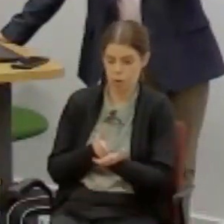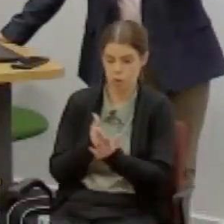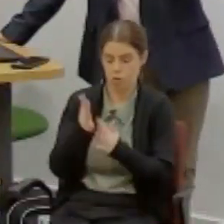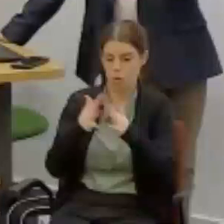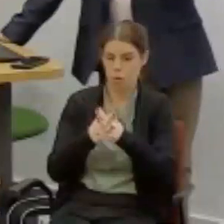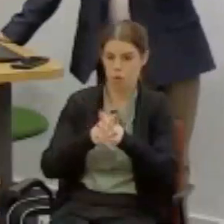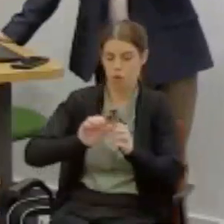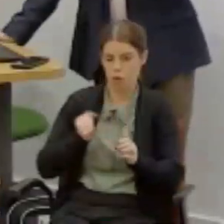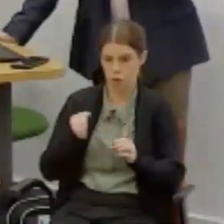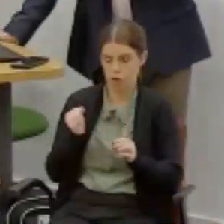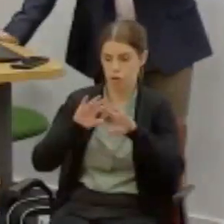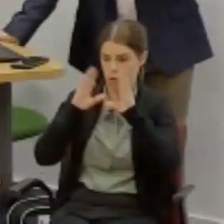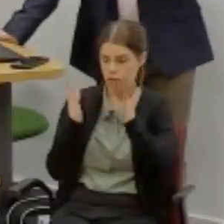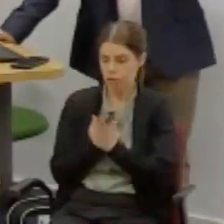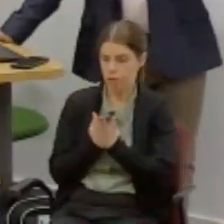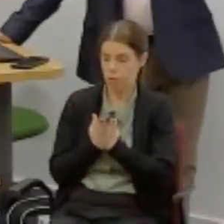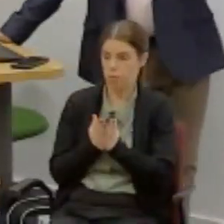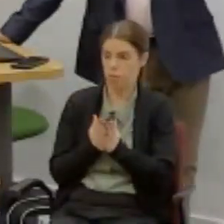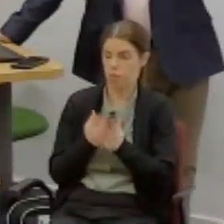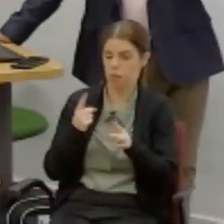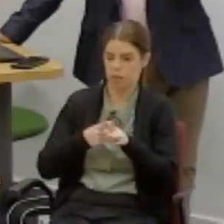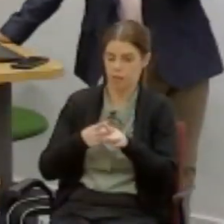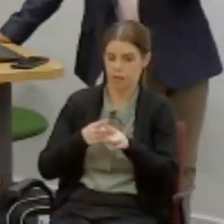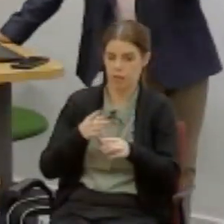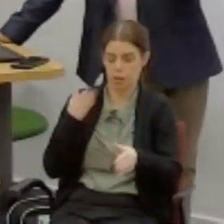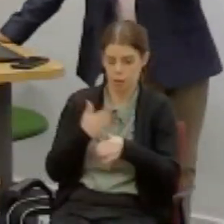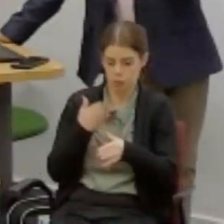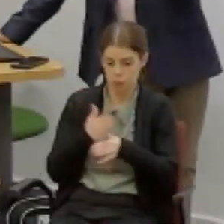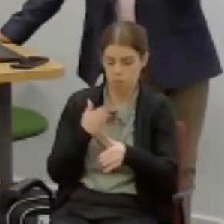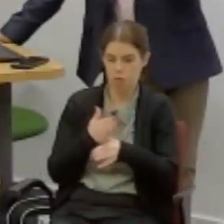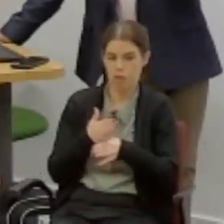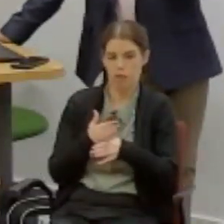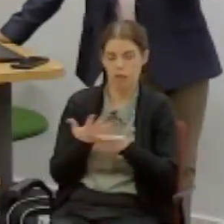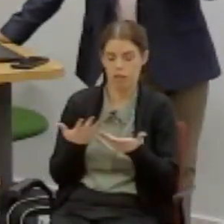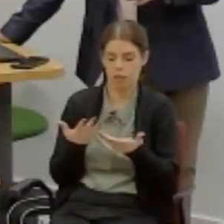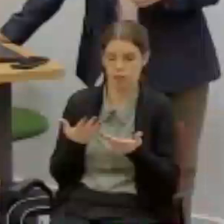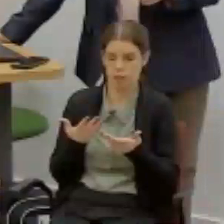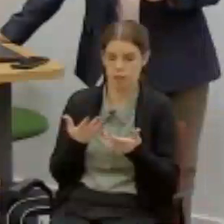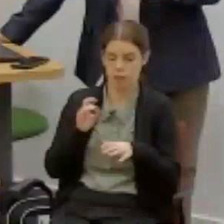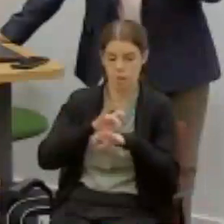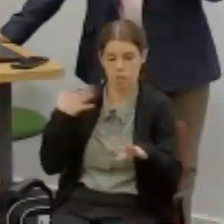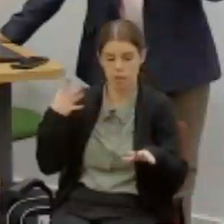Scottish football, English football have done so. Scottish football now and during work during the kind of average professional week, and